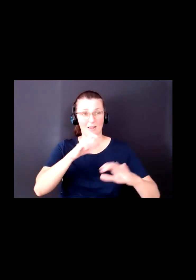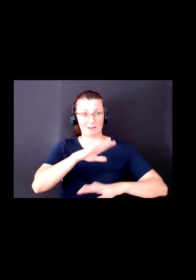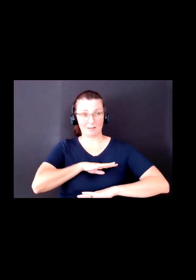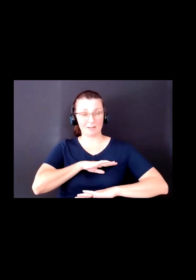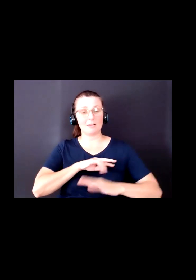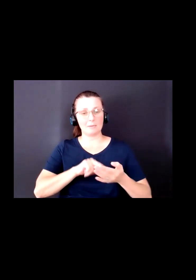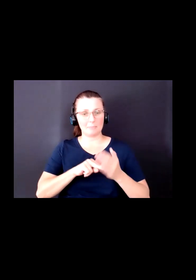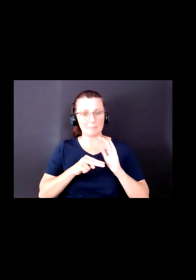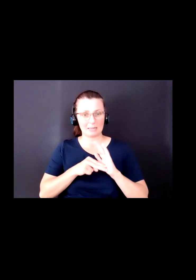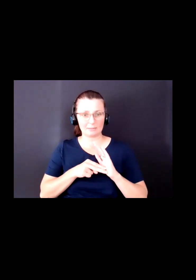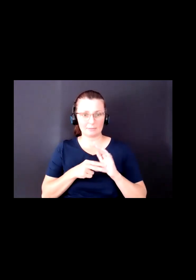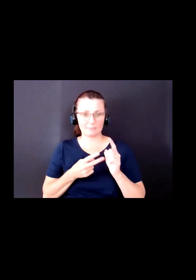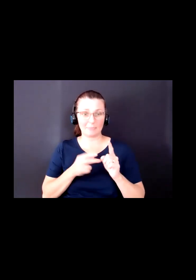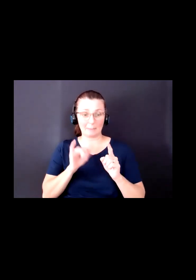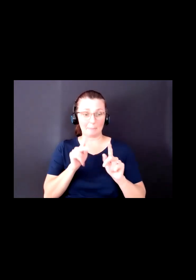the Department of Justice or the Commission against